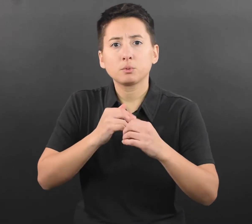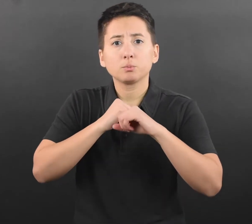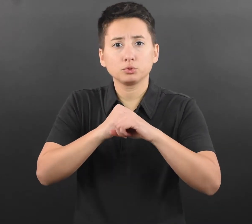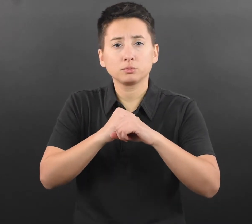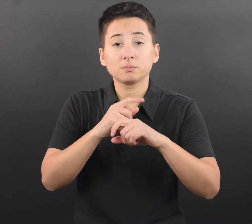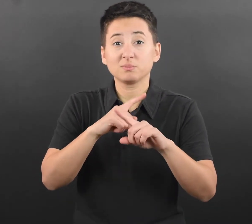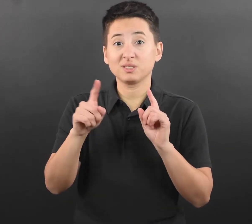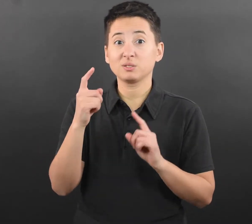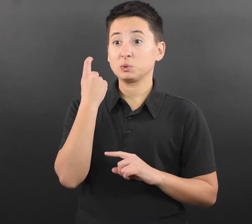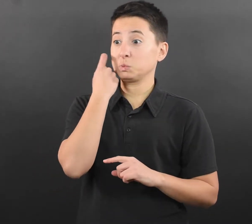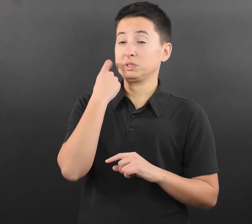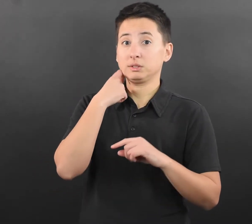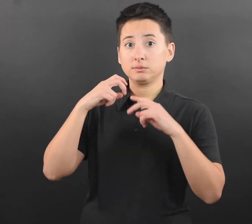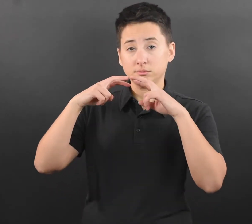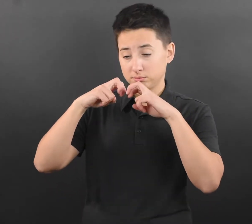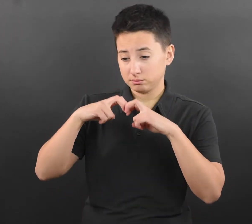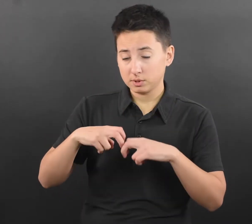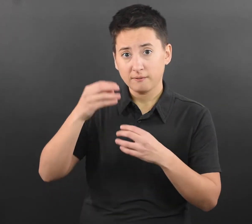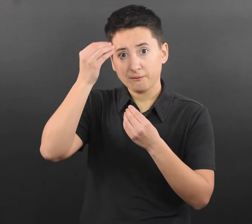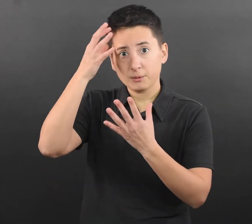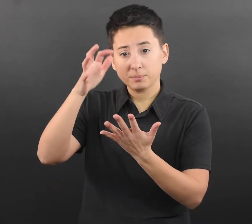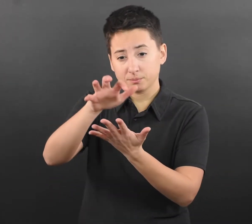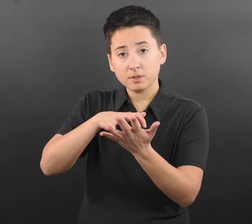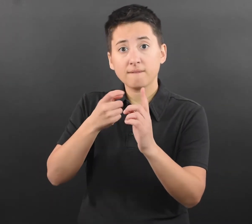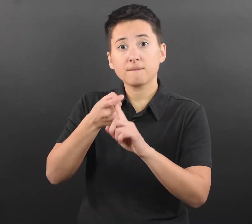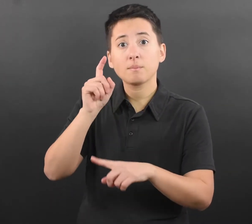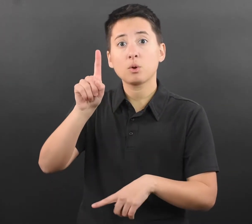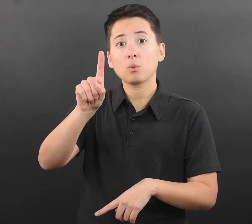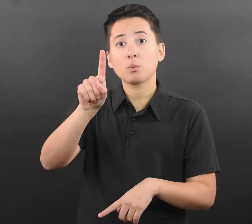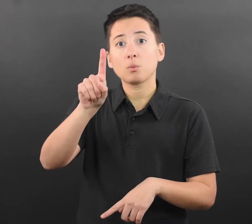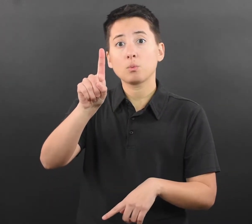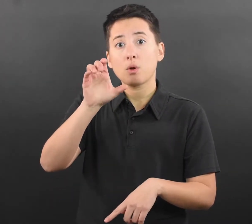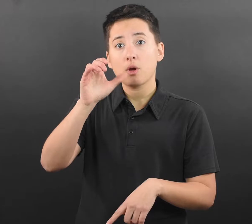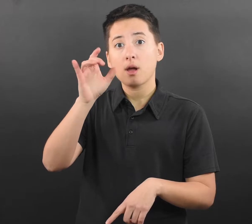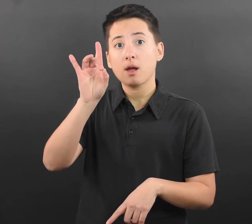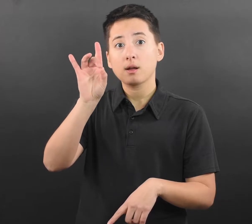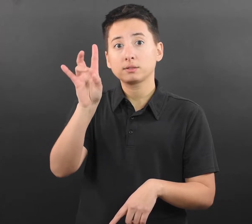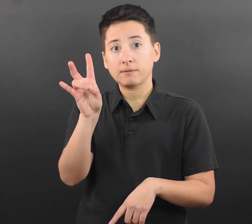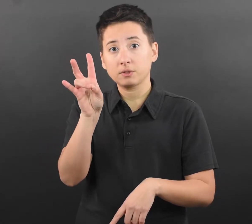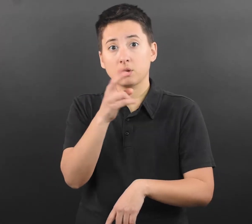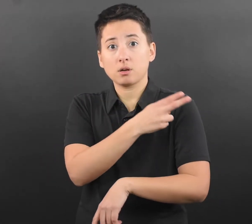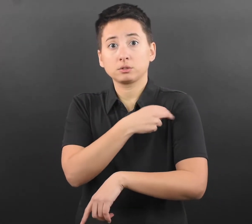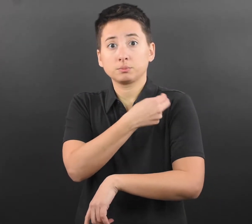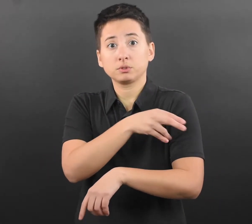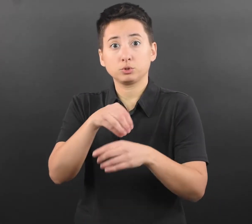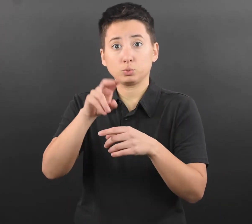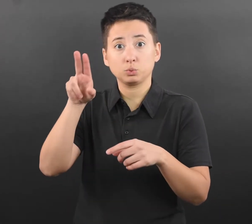hospitals in the United States found that unvaccinated people with prior COVID-19